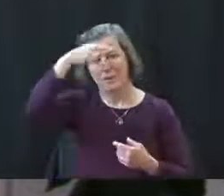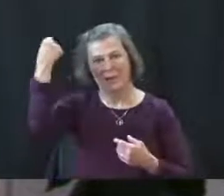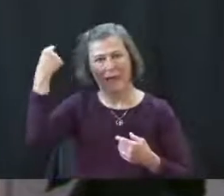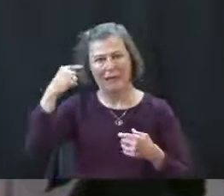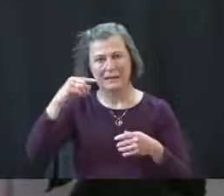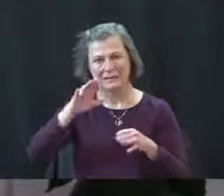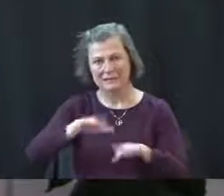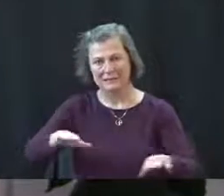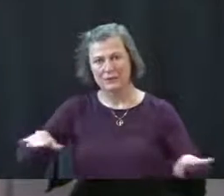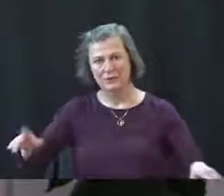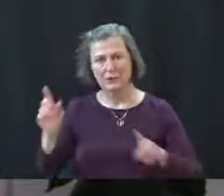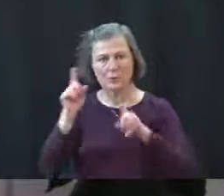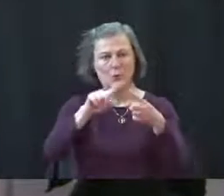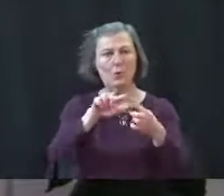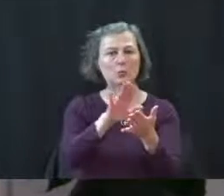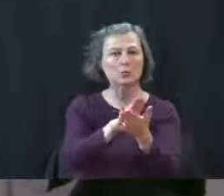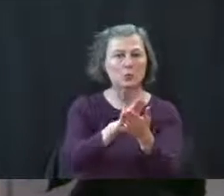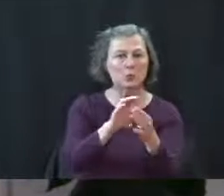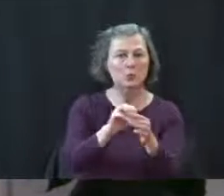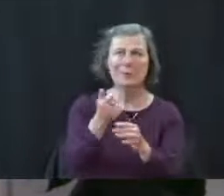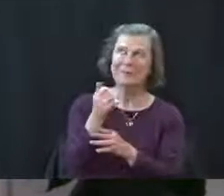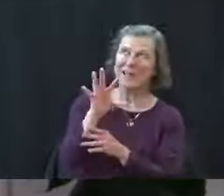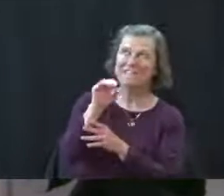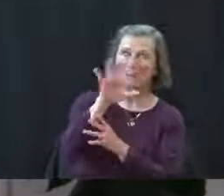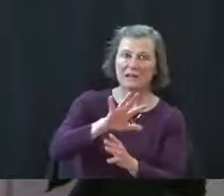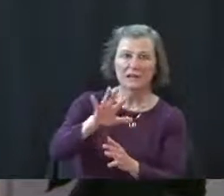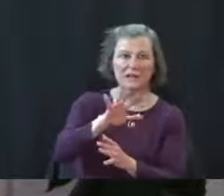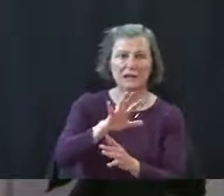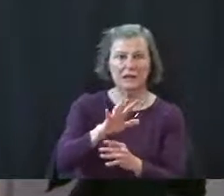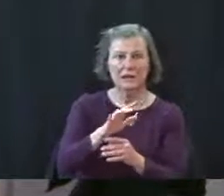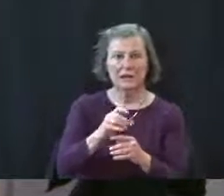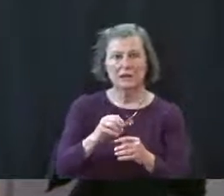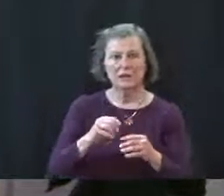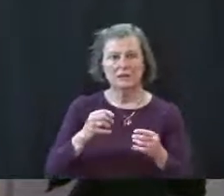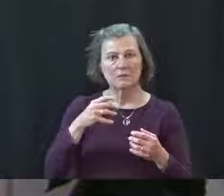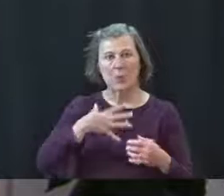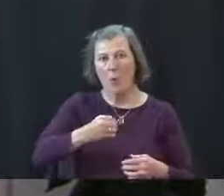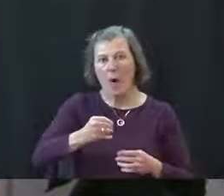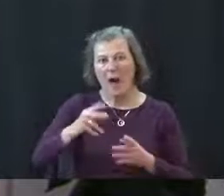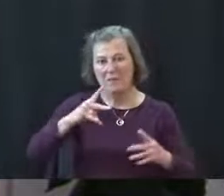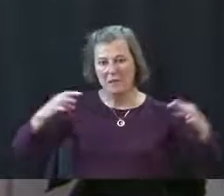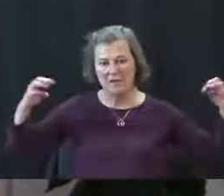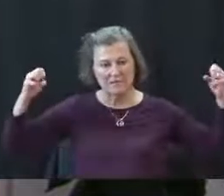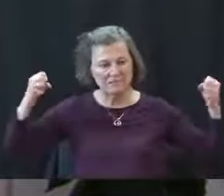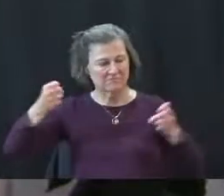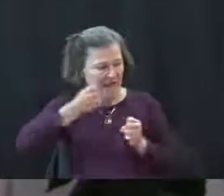back in the 50s I mean this gauntlet of white people screaming and shouting racist epithets